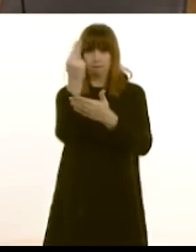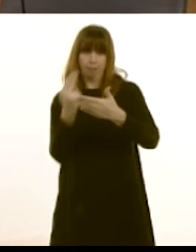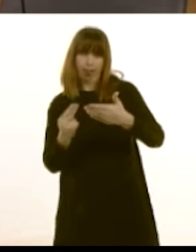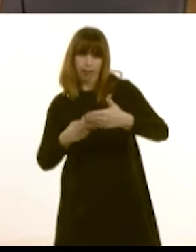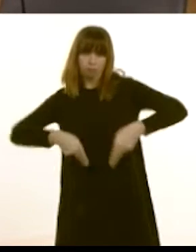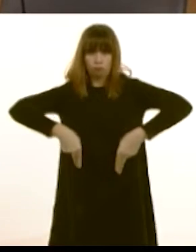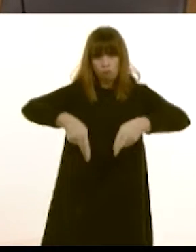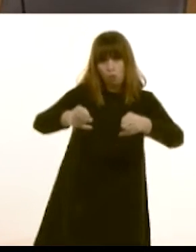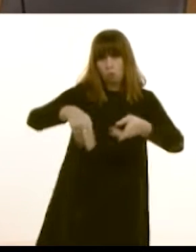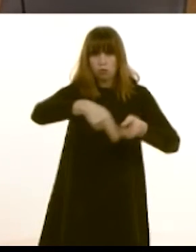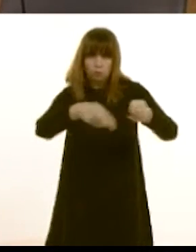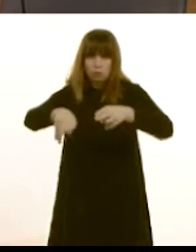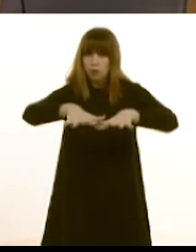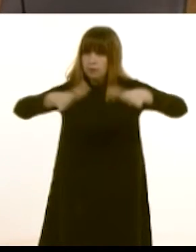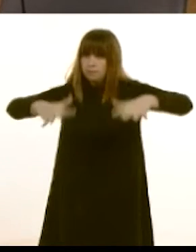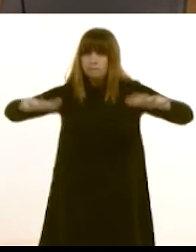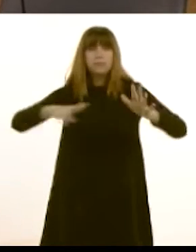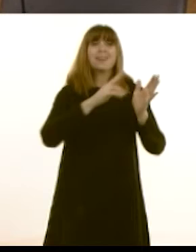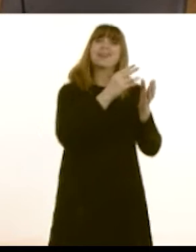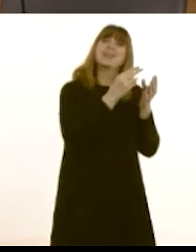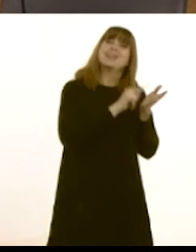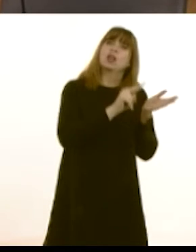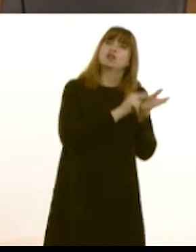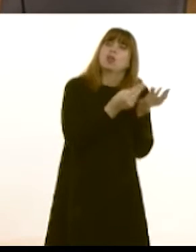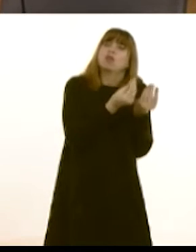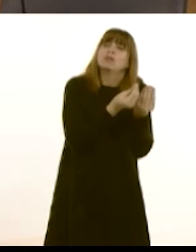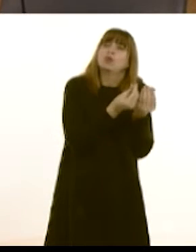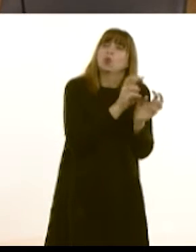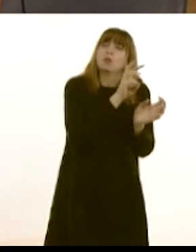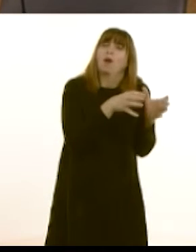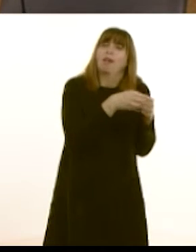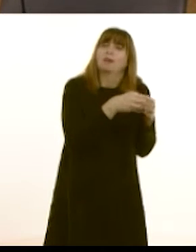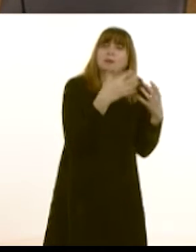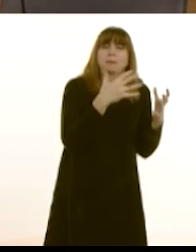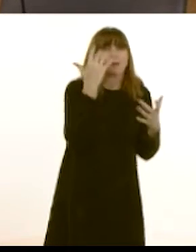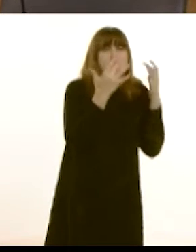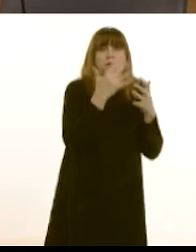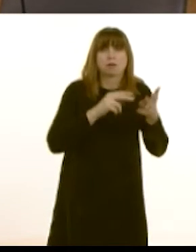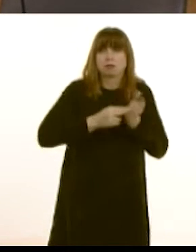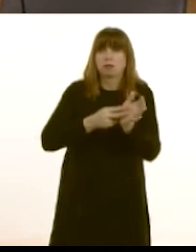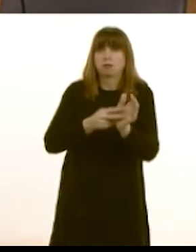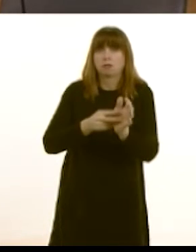with Natural Resources Wales and us in order to put such a scheme in place. There was never a question of the funding not being made available.